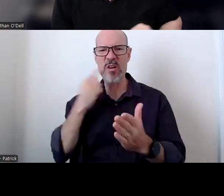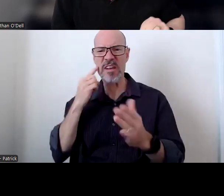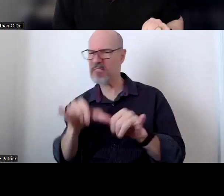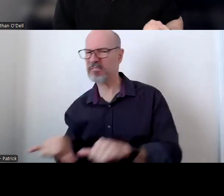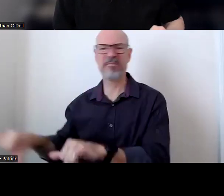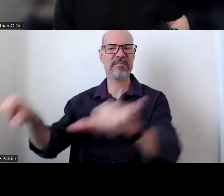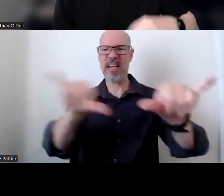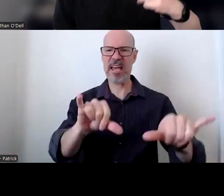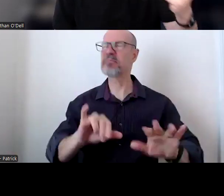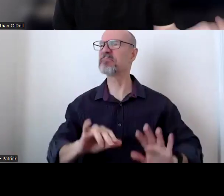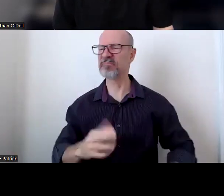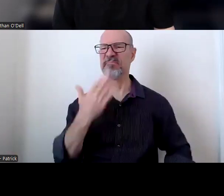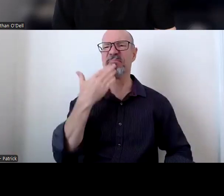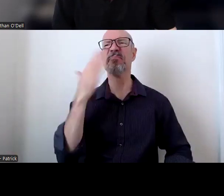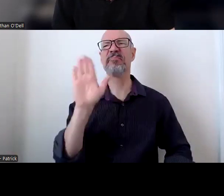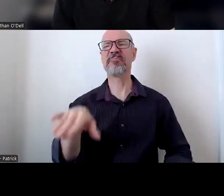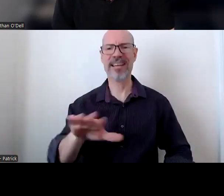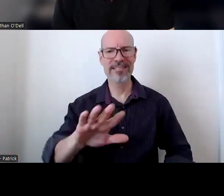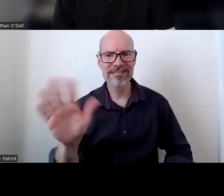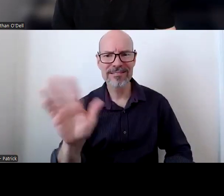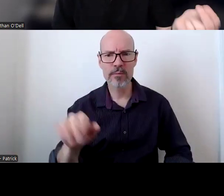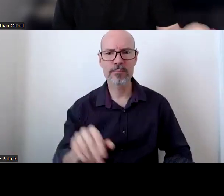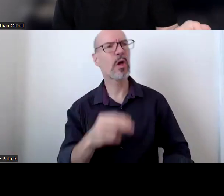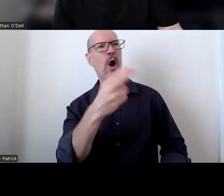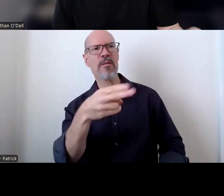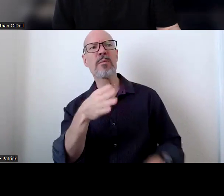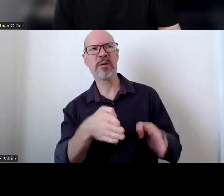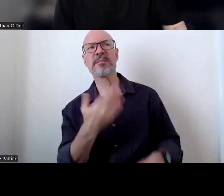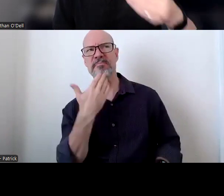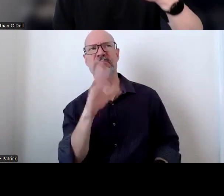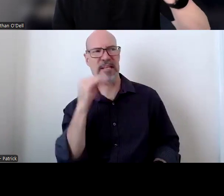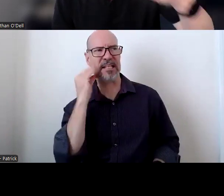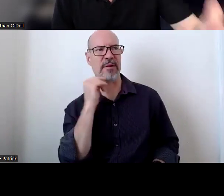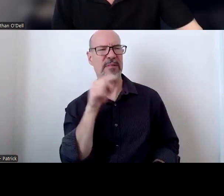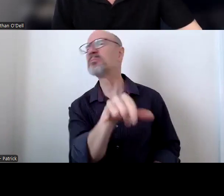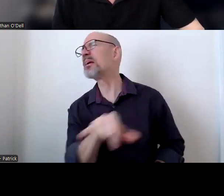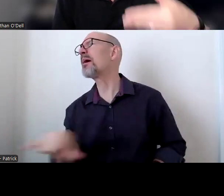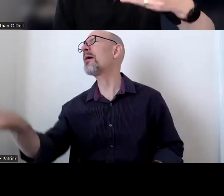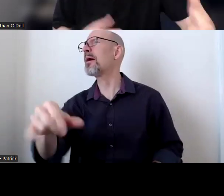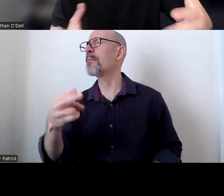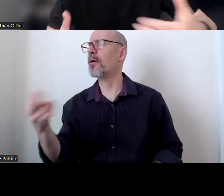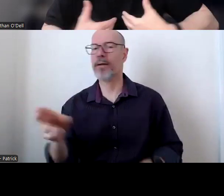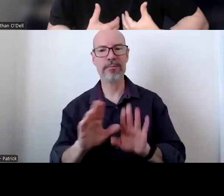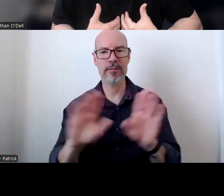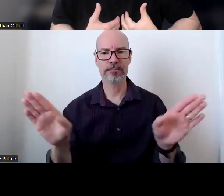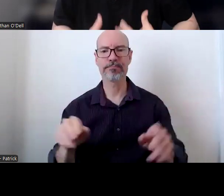Or it is not that hard-of-hearing person you had a It is really important. Make sure, again, to ask the